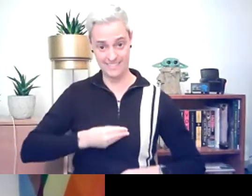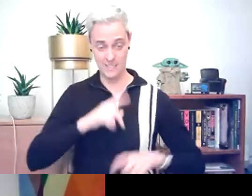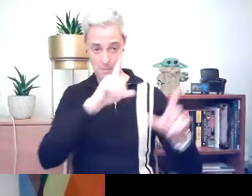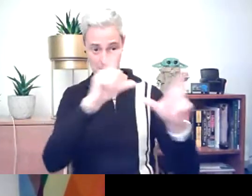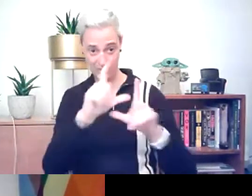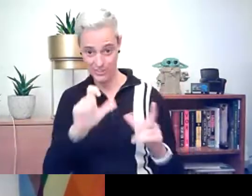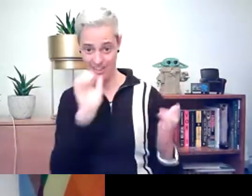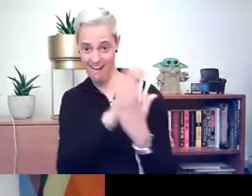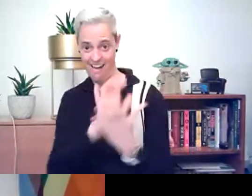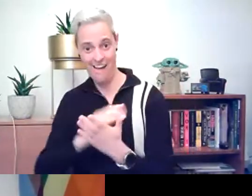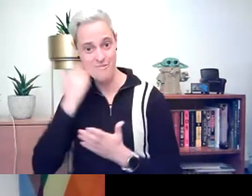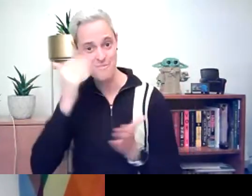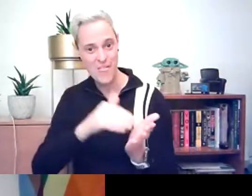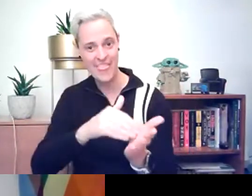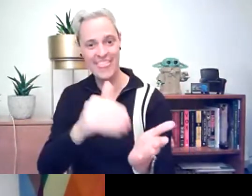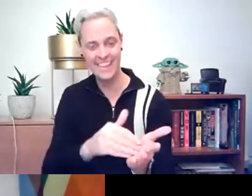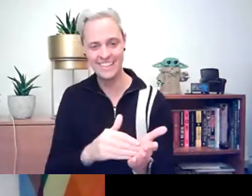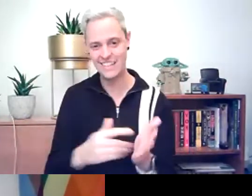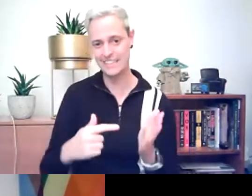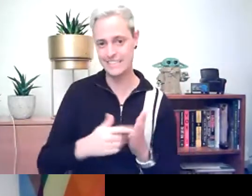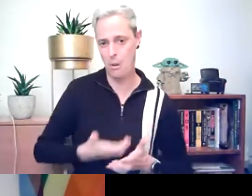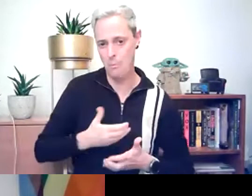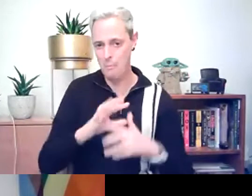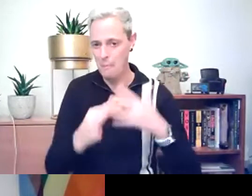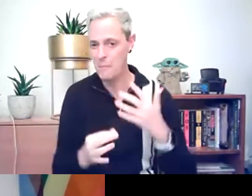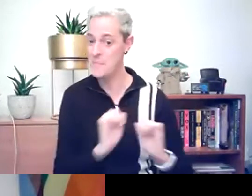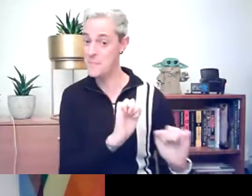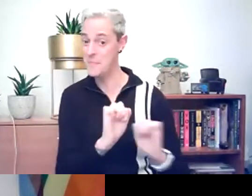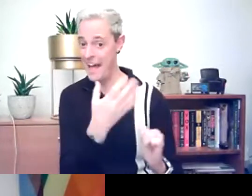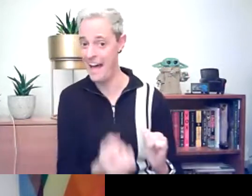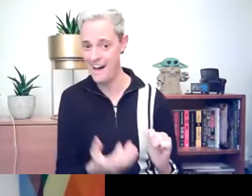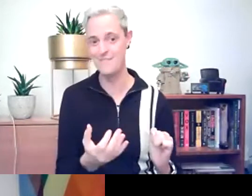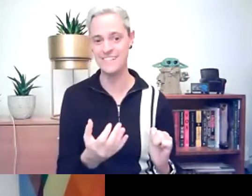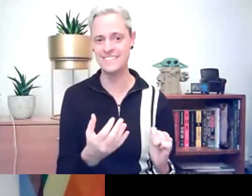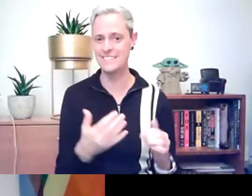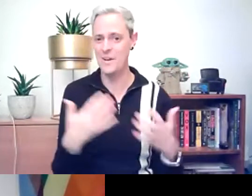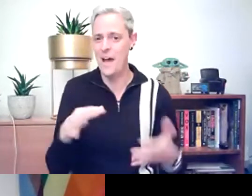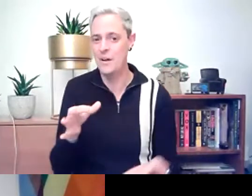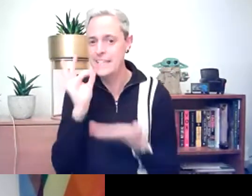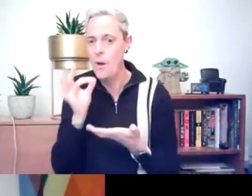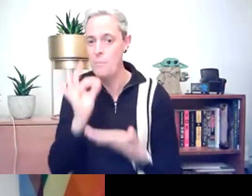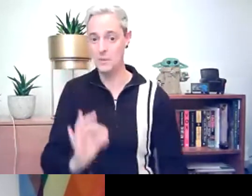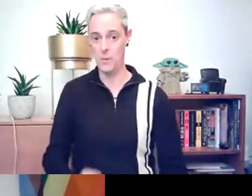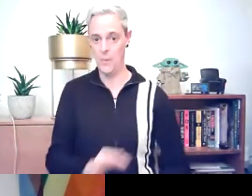18:14:21 all these other things on top of that, and definitely misrepresentation or poor representation can have a huge impact. 18:14:29 Yeah, absolutely. It's a really important